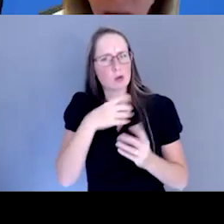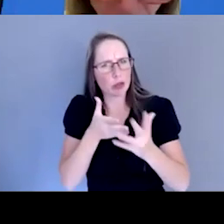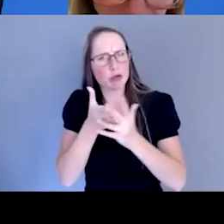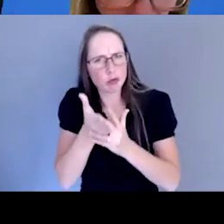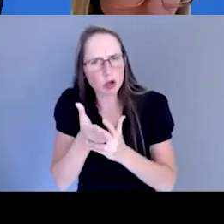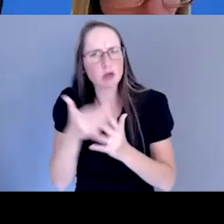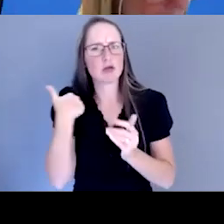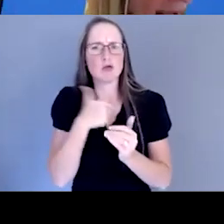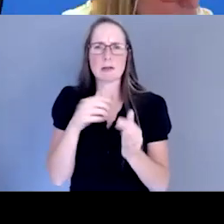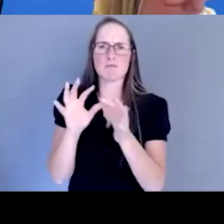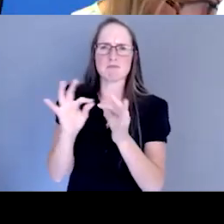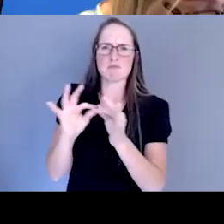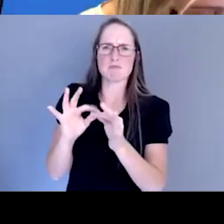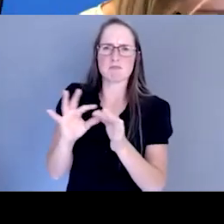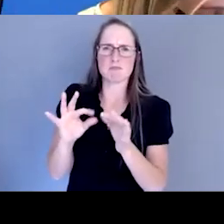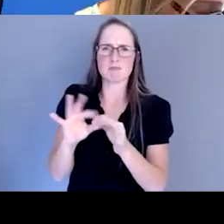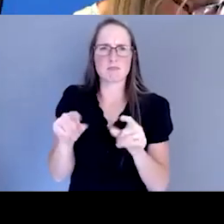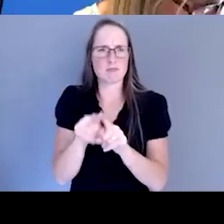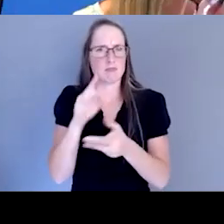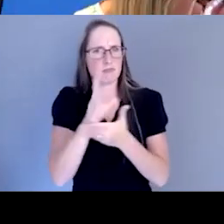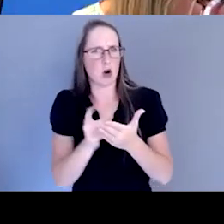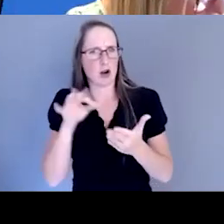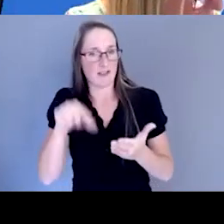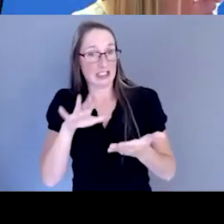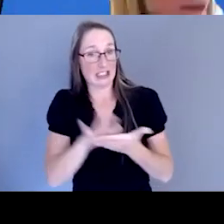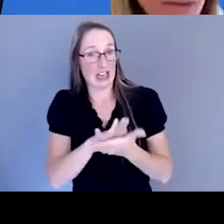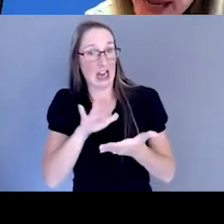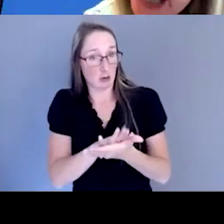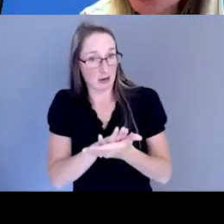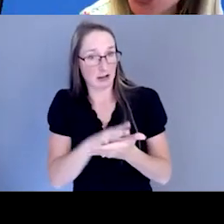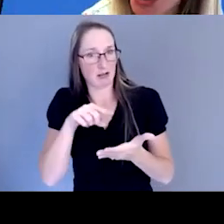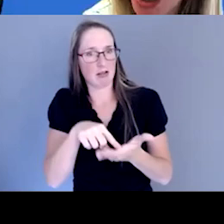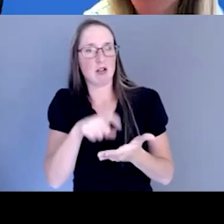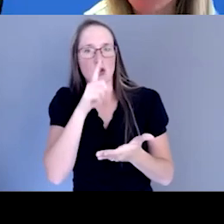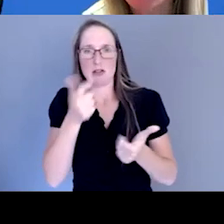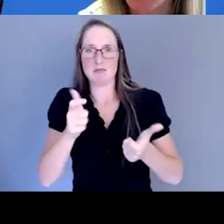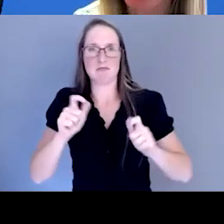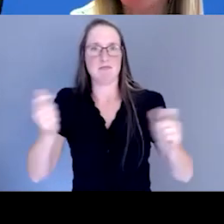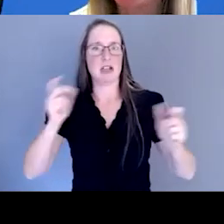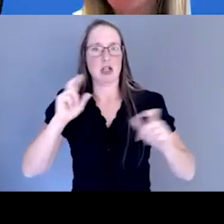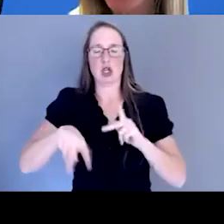highlight as part of this document, the major kinds of